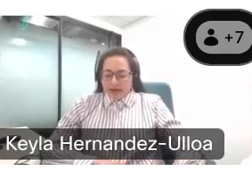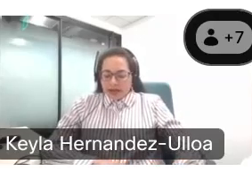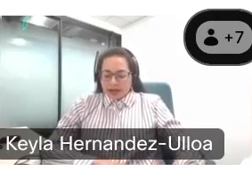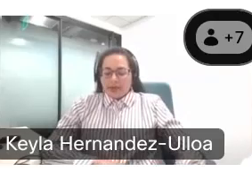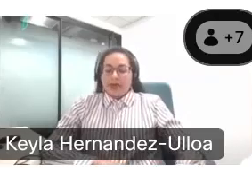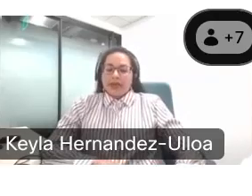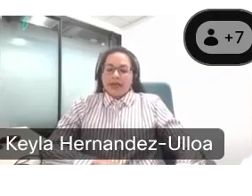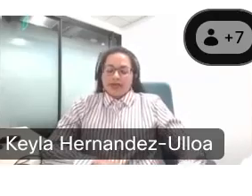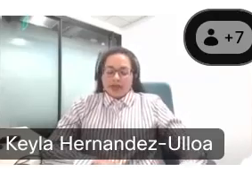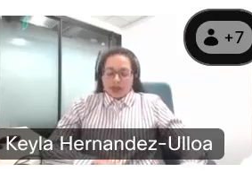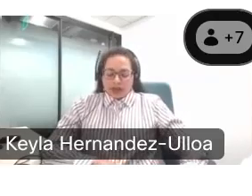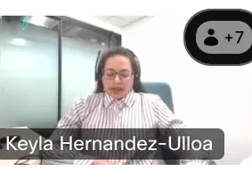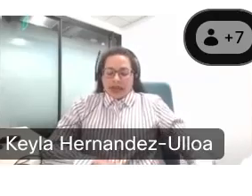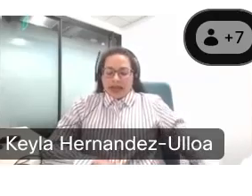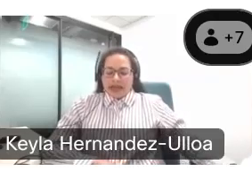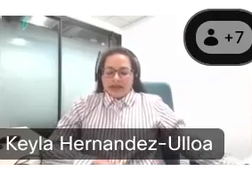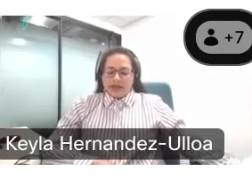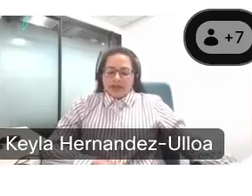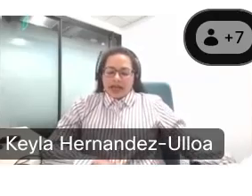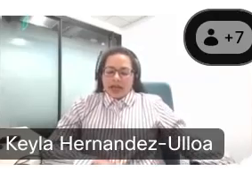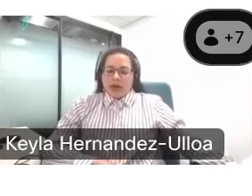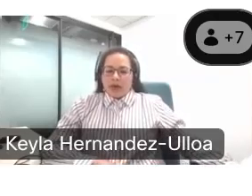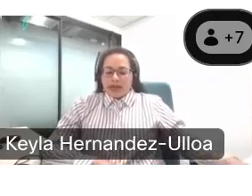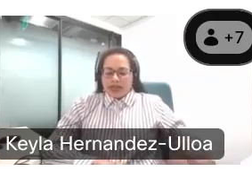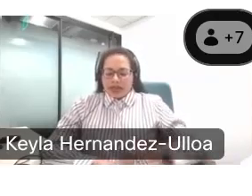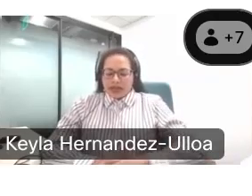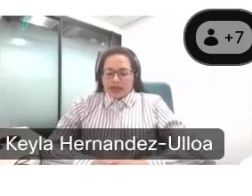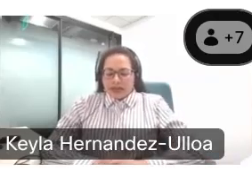governments, public institutions and civil society organizations.